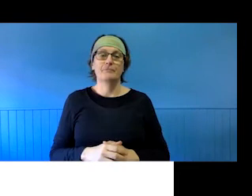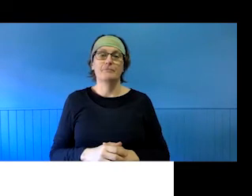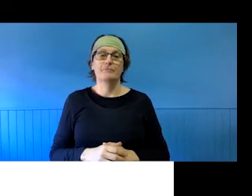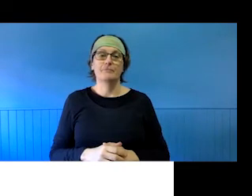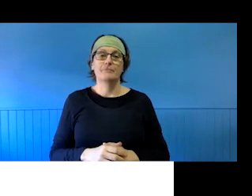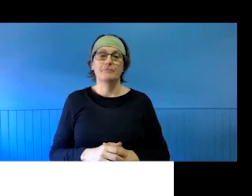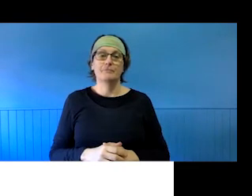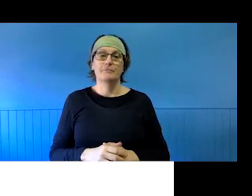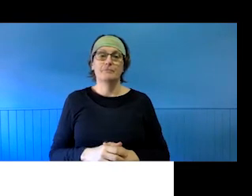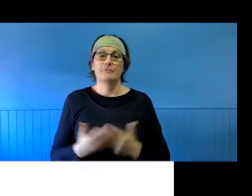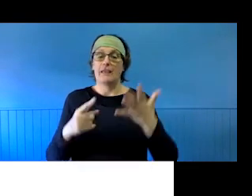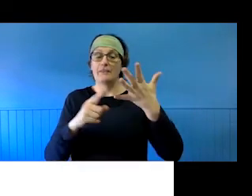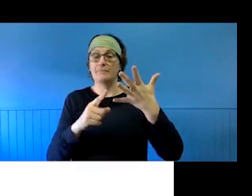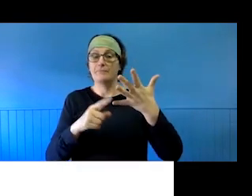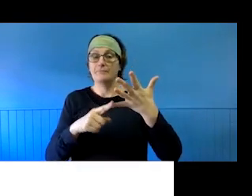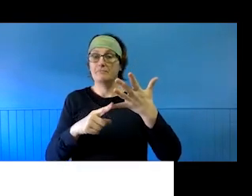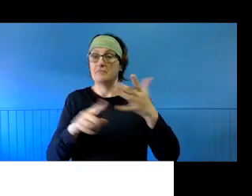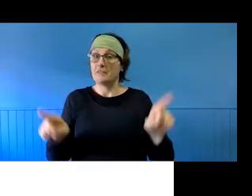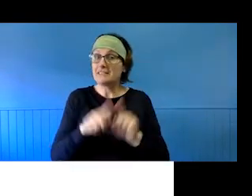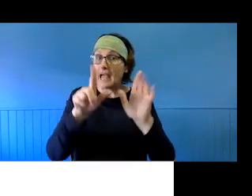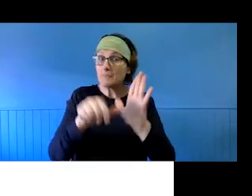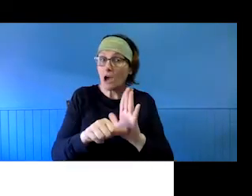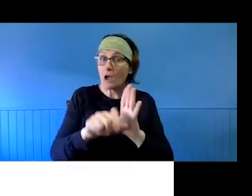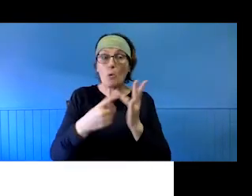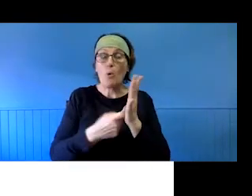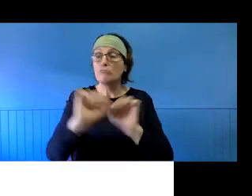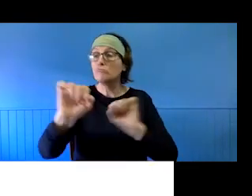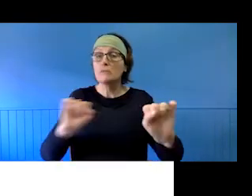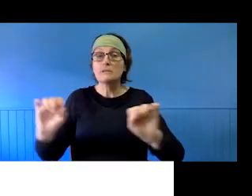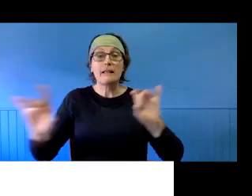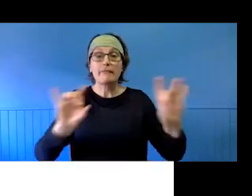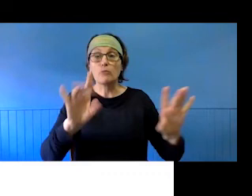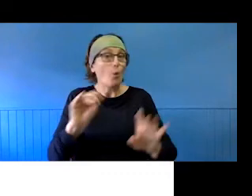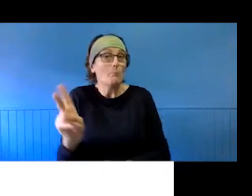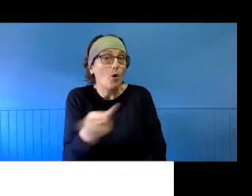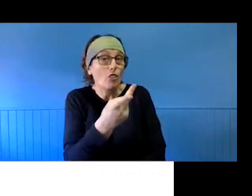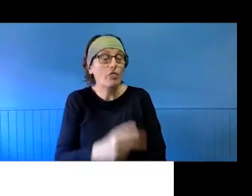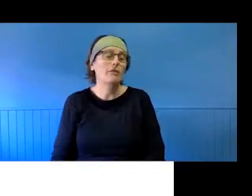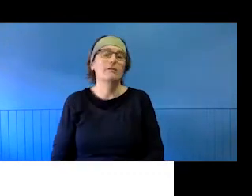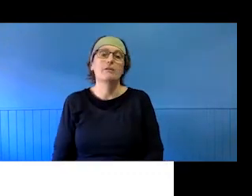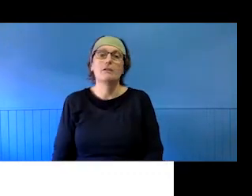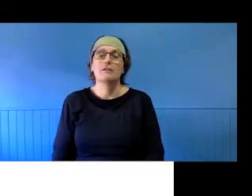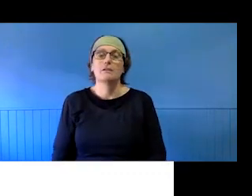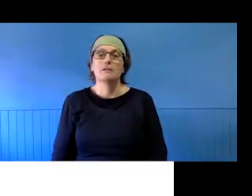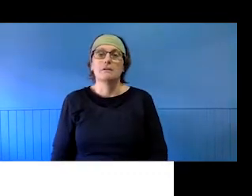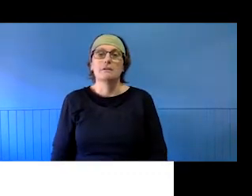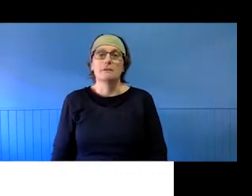synchronous or asynchronous or can it be both?